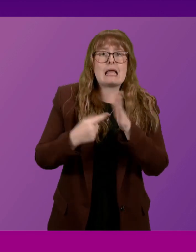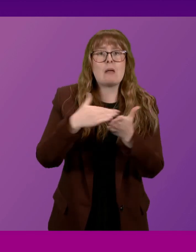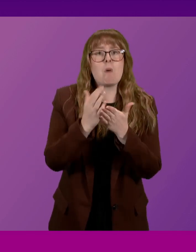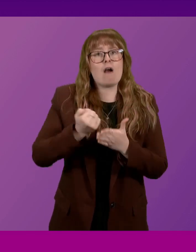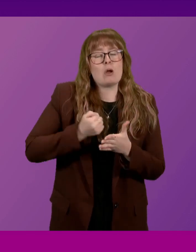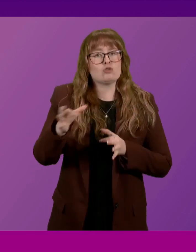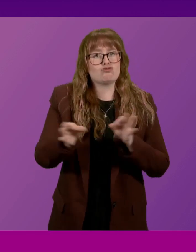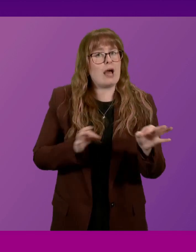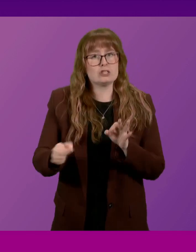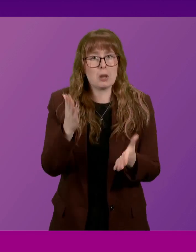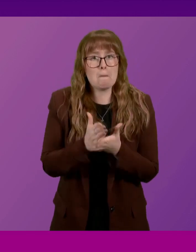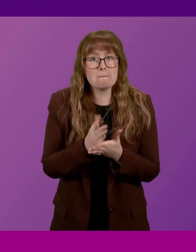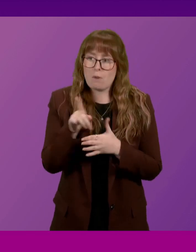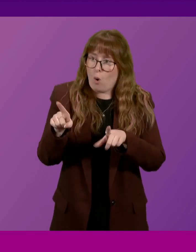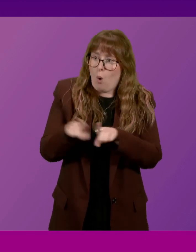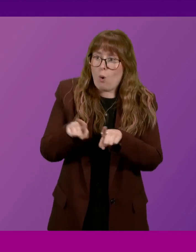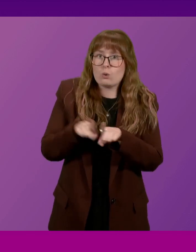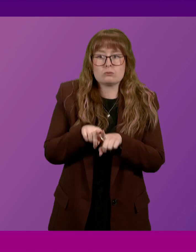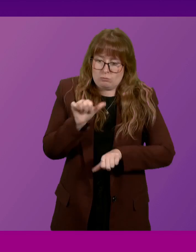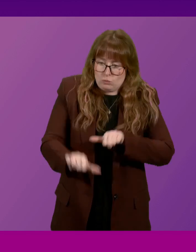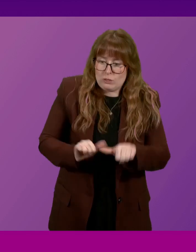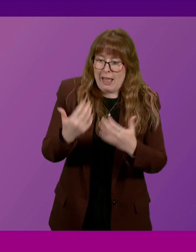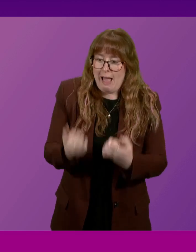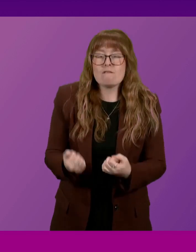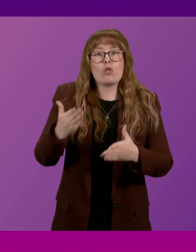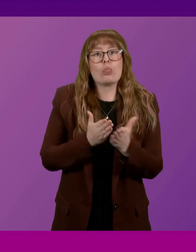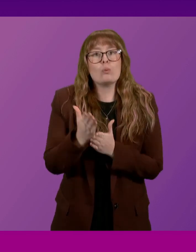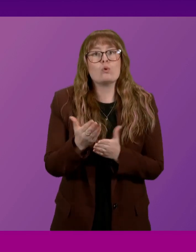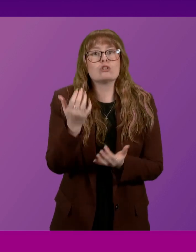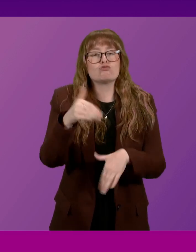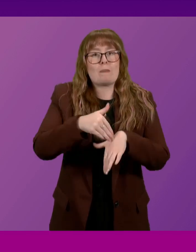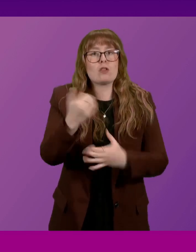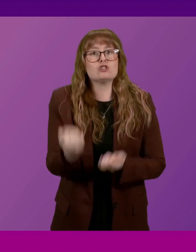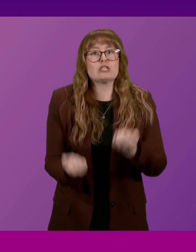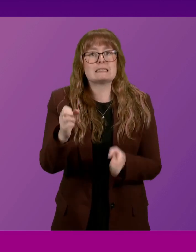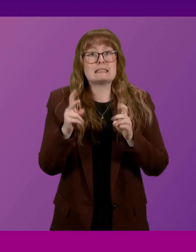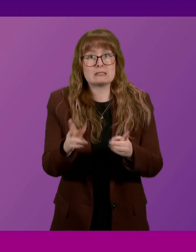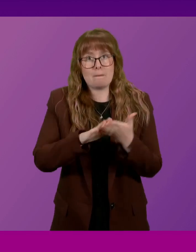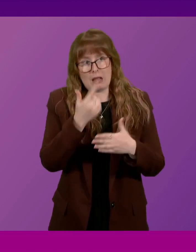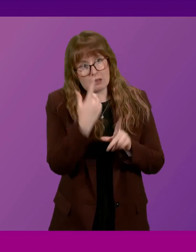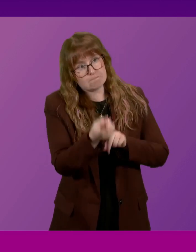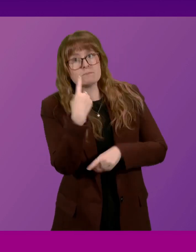but steps can also be taken in the criminal justice system to bring people to justice. I